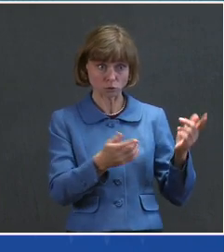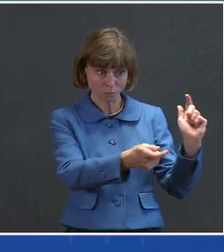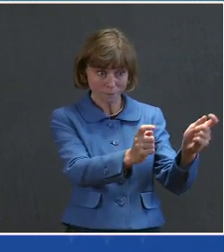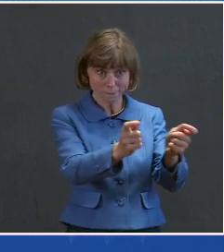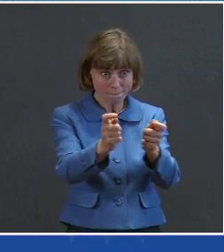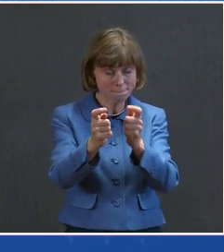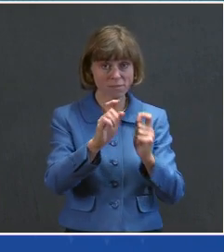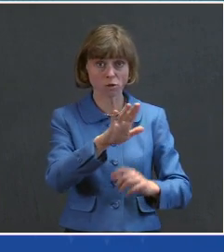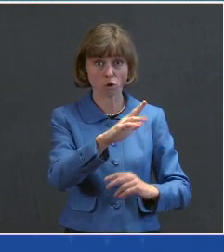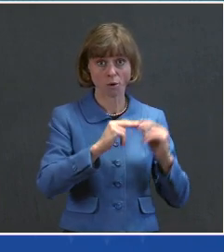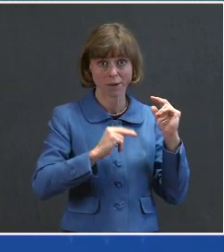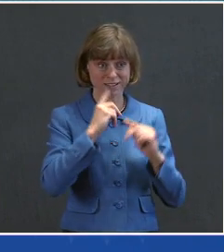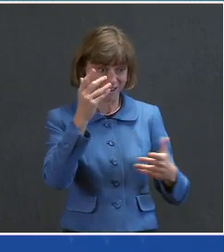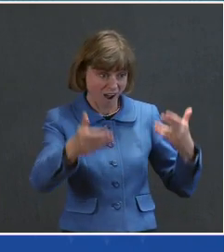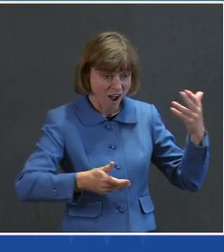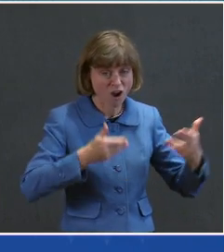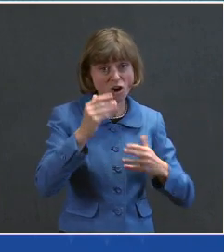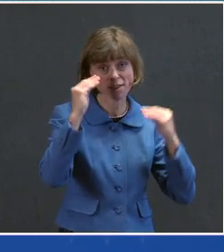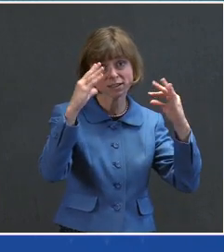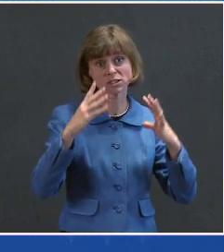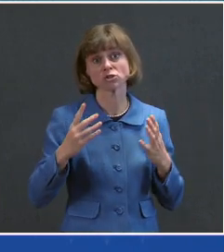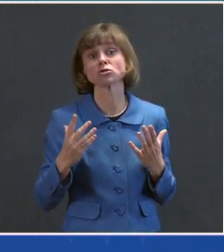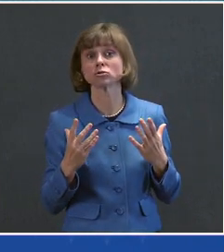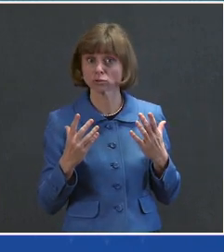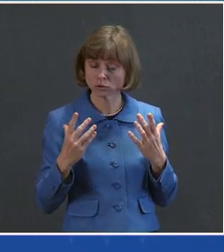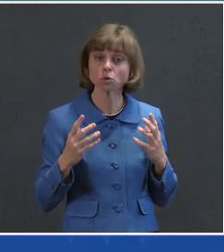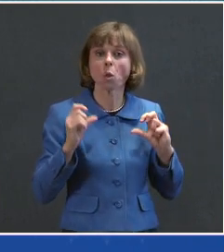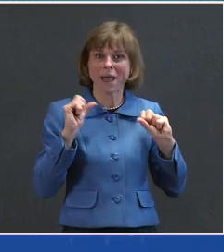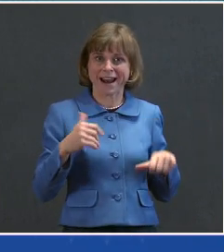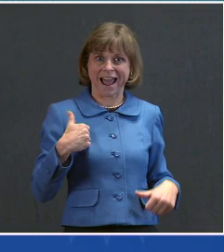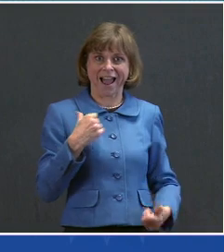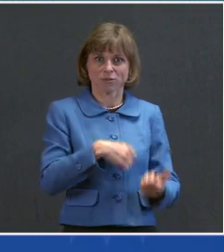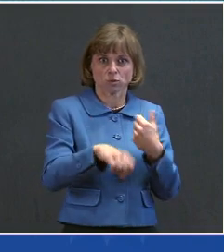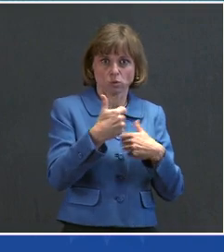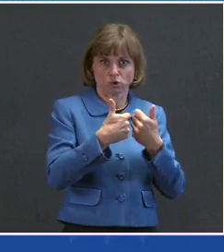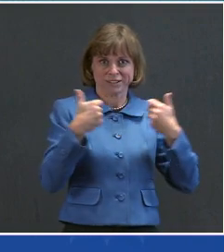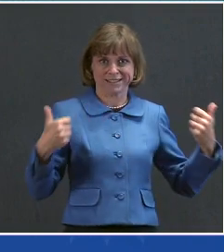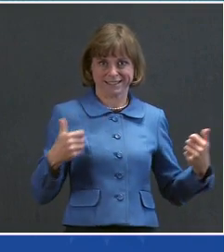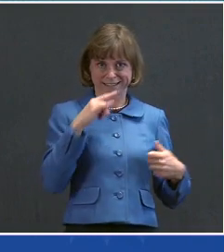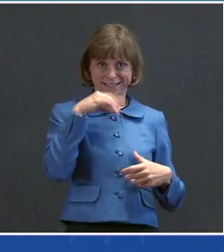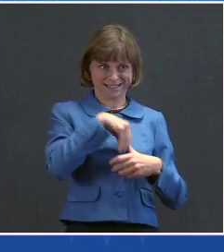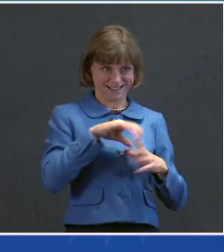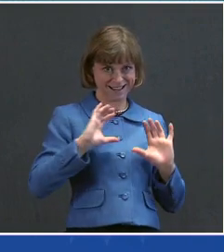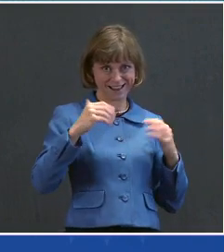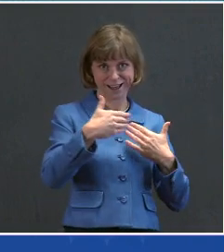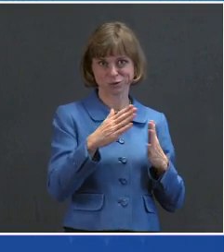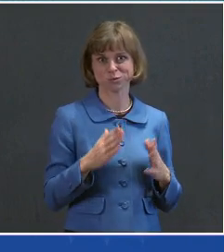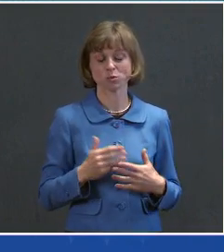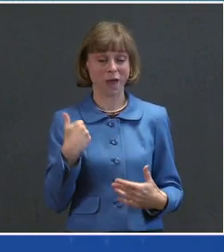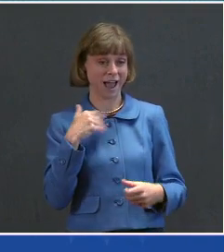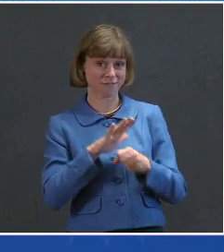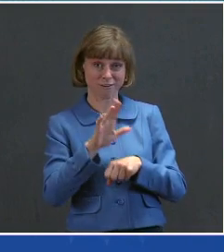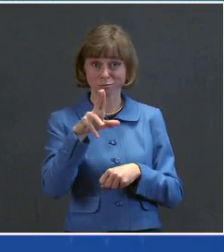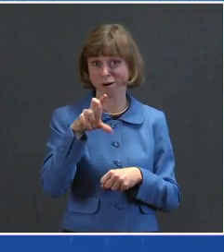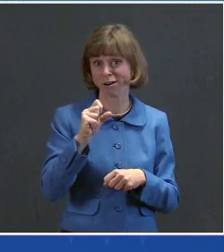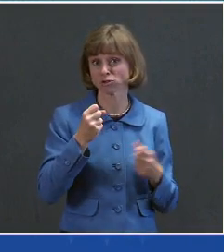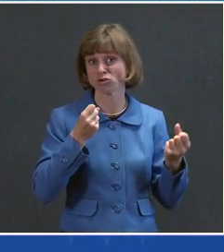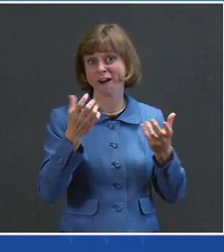can hire enough teachers so that they can have socially distant kids in classrooms, so that they can have enough bus drivers. And that's an important component of